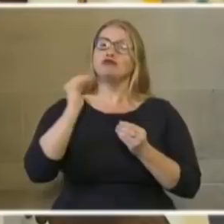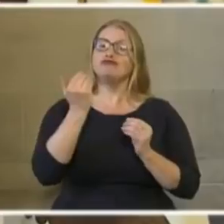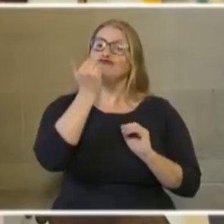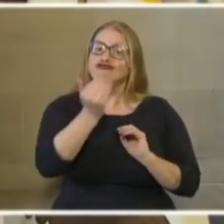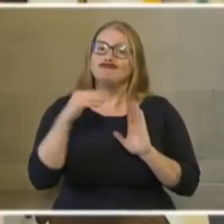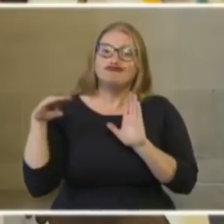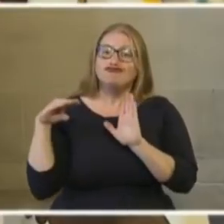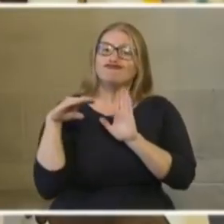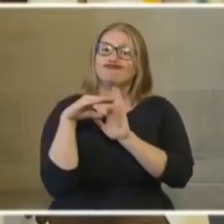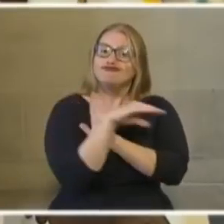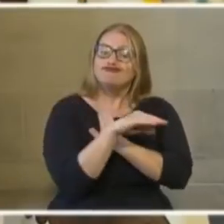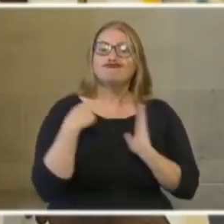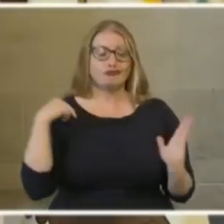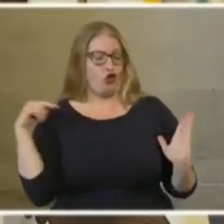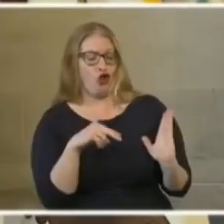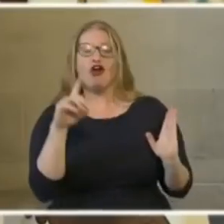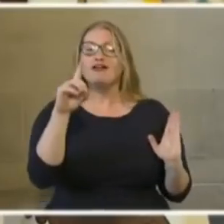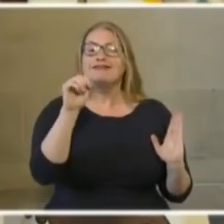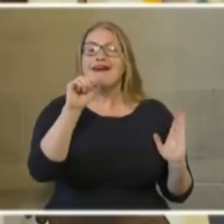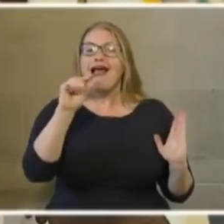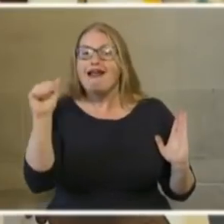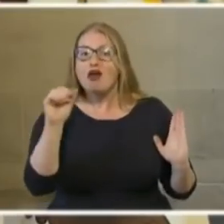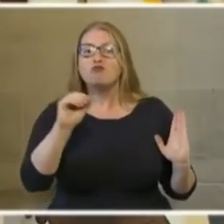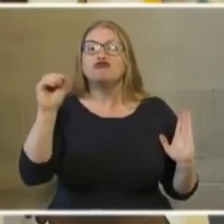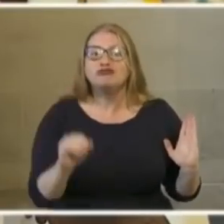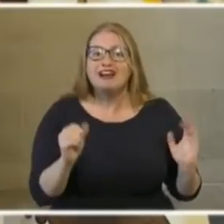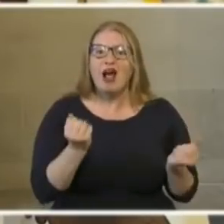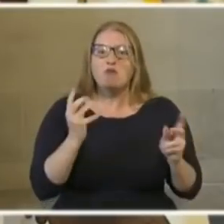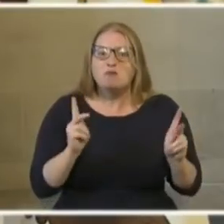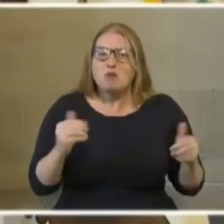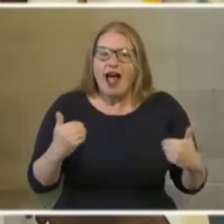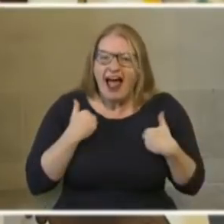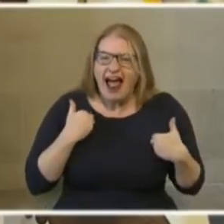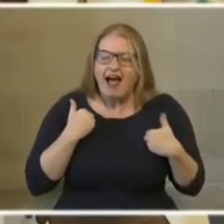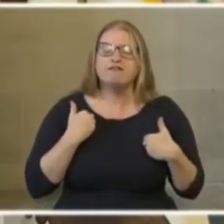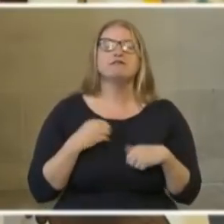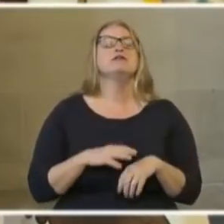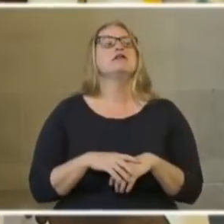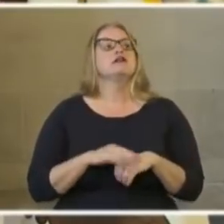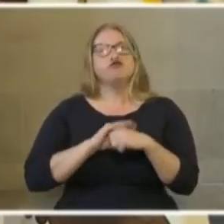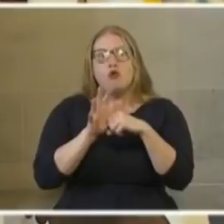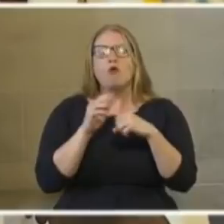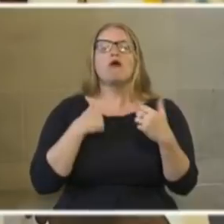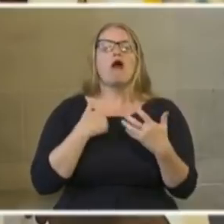WAS PLANNING TO REOPEN. AND WE WERE DOING WELL IN TERMS